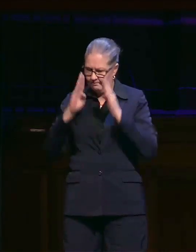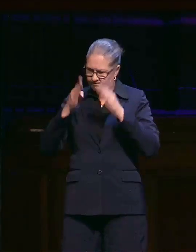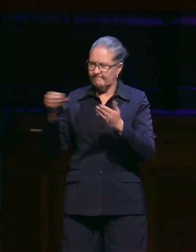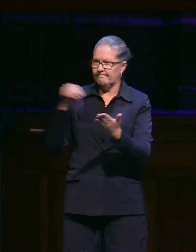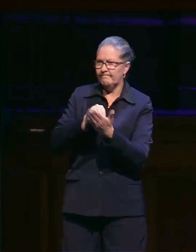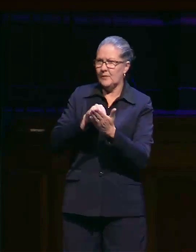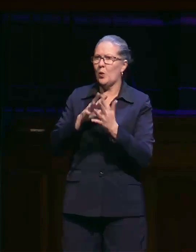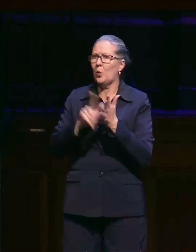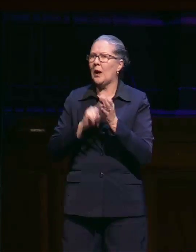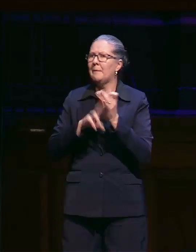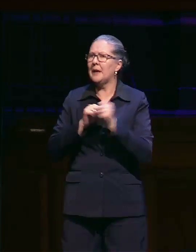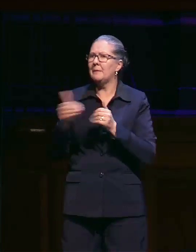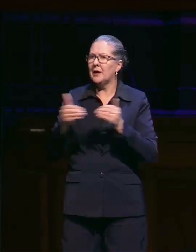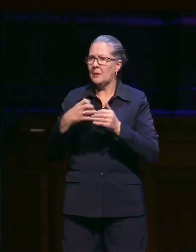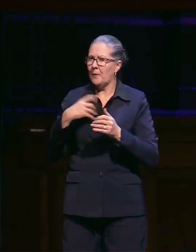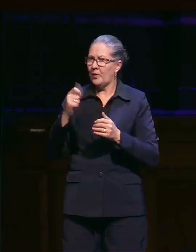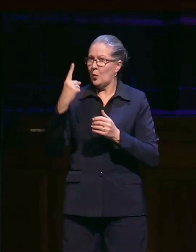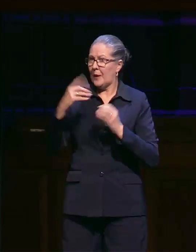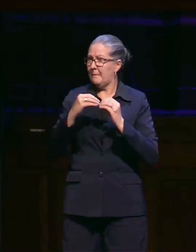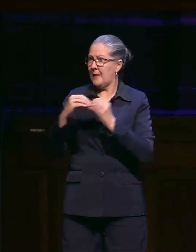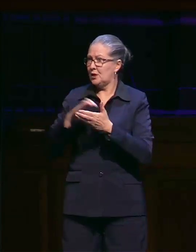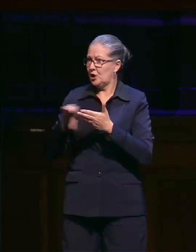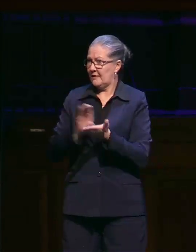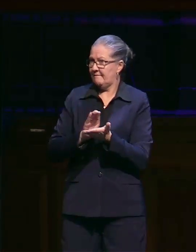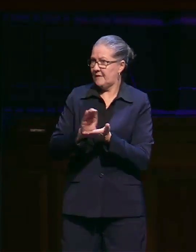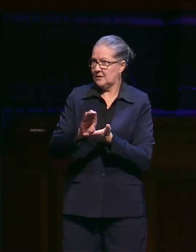included a more than 1 billion dollar investment a new zealanders Mental